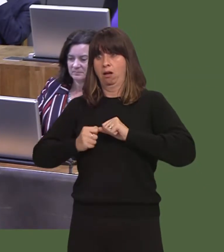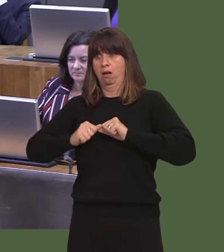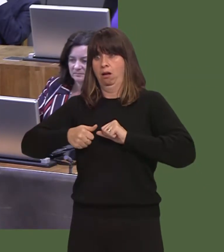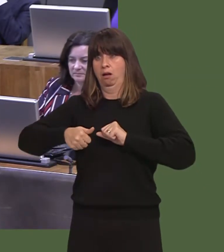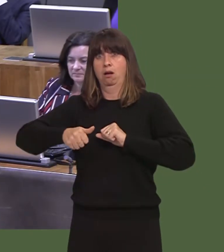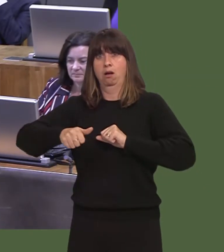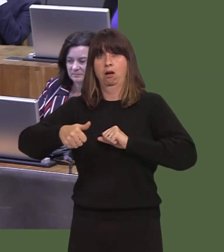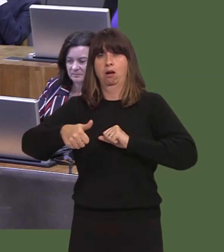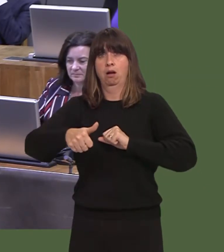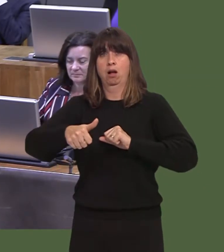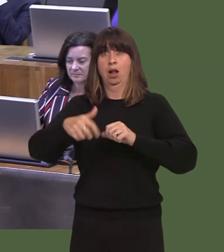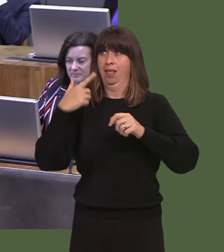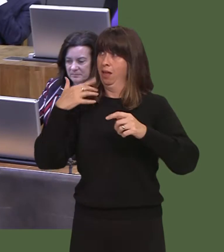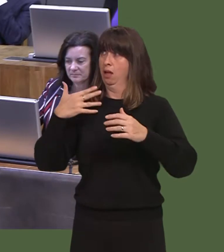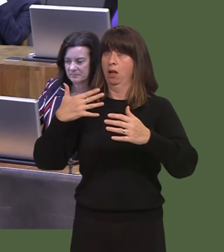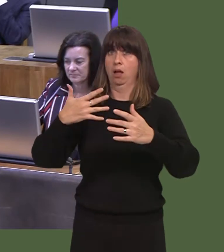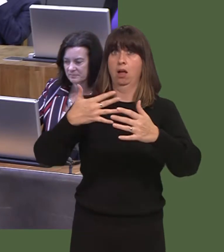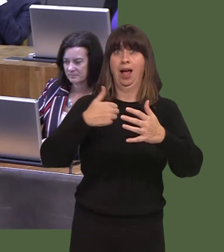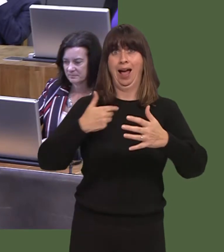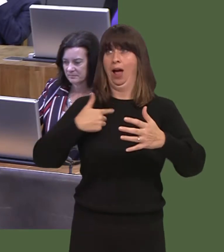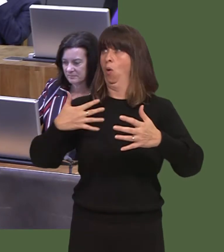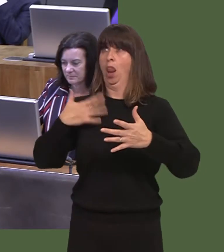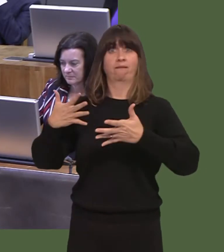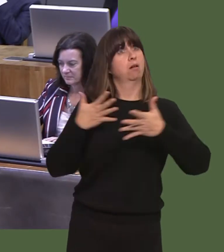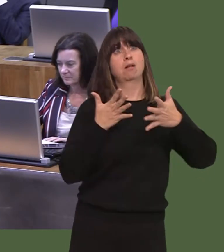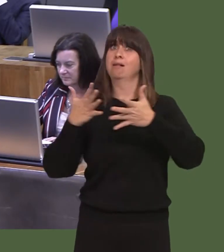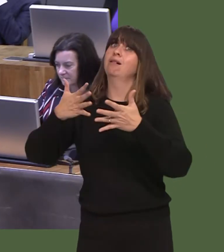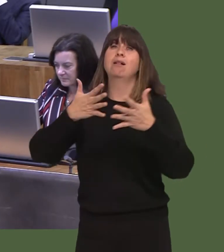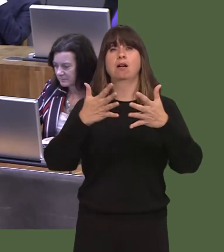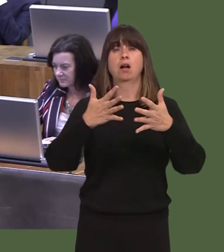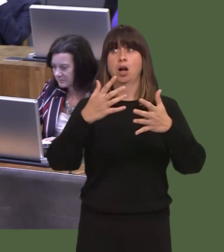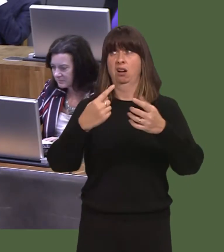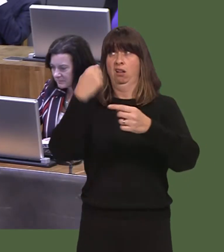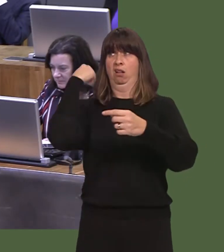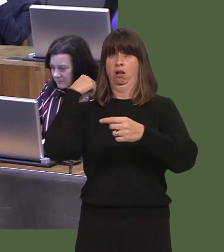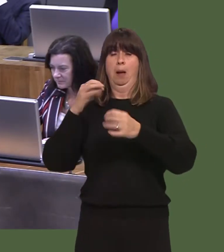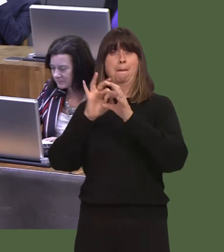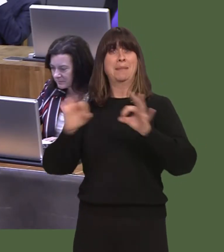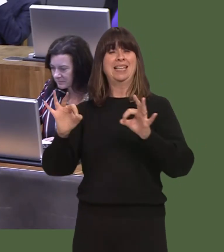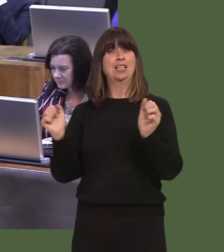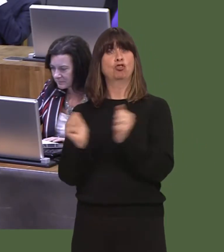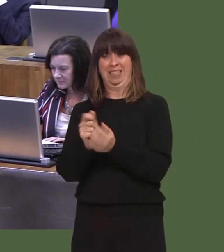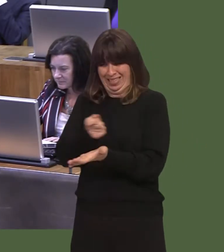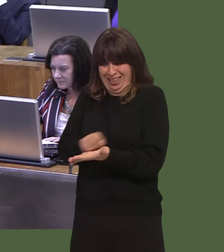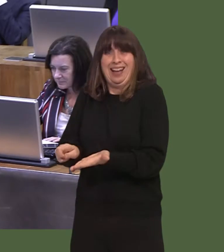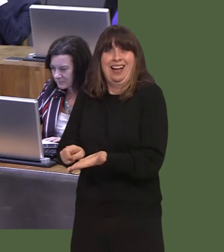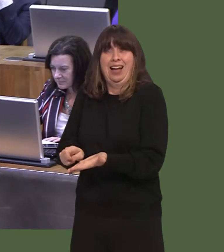of the first world war, then the legacy of the peace is clearly an important part of that, and how to get it wrong in terms of a peace treaty and how to create problems for the future.